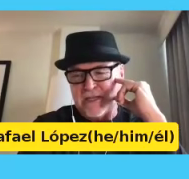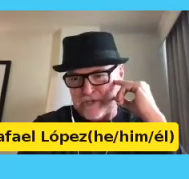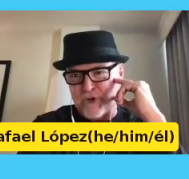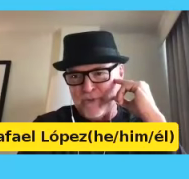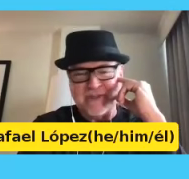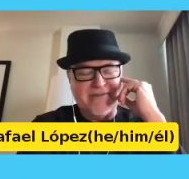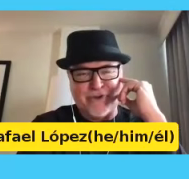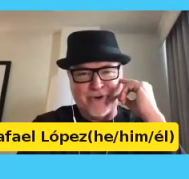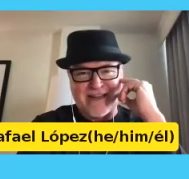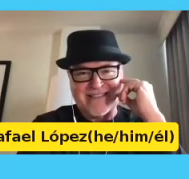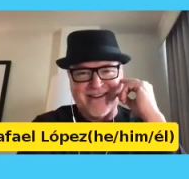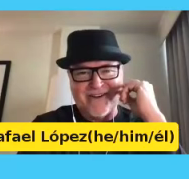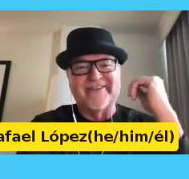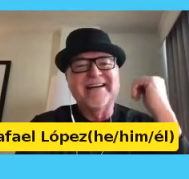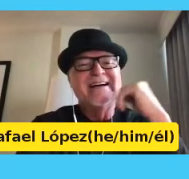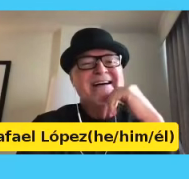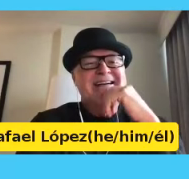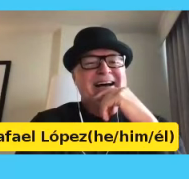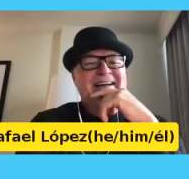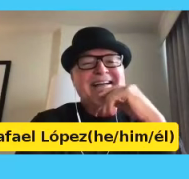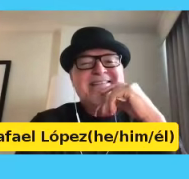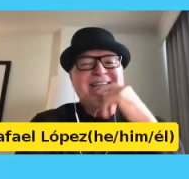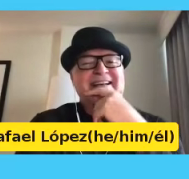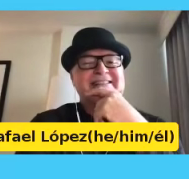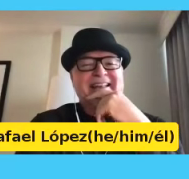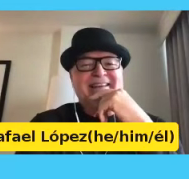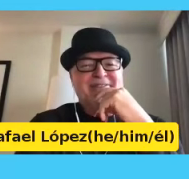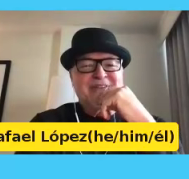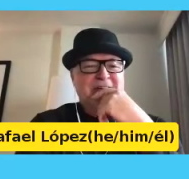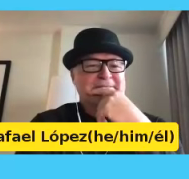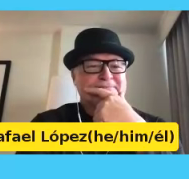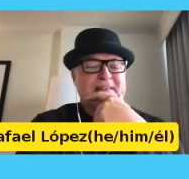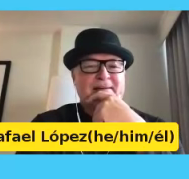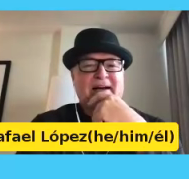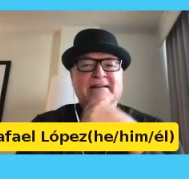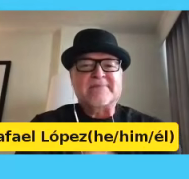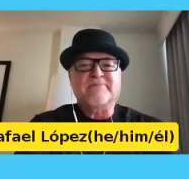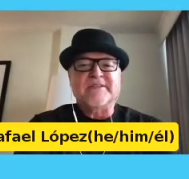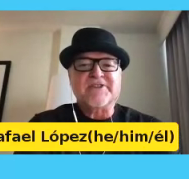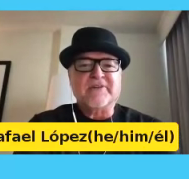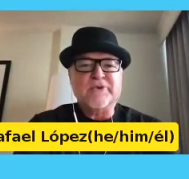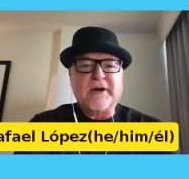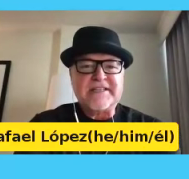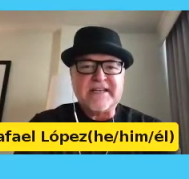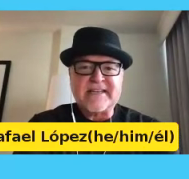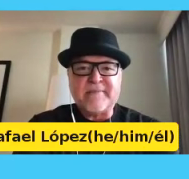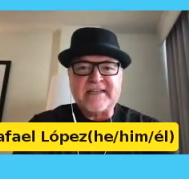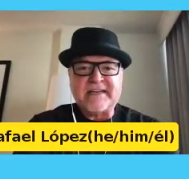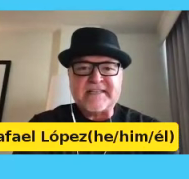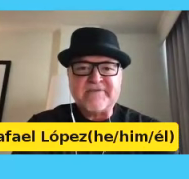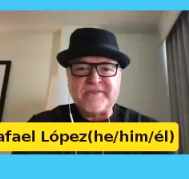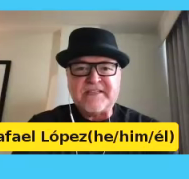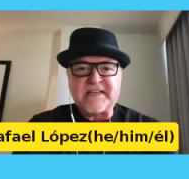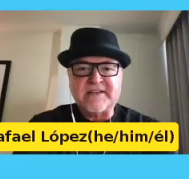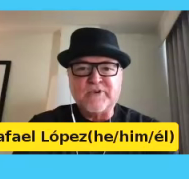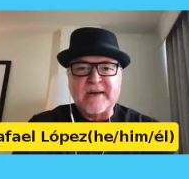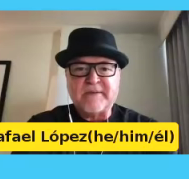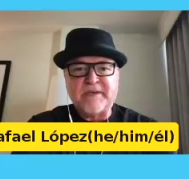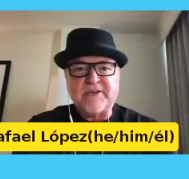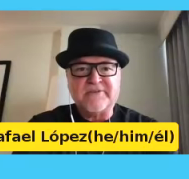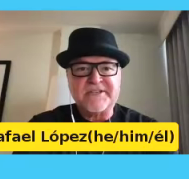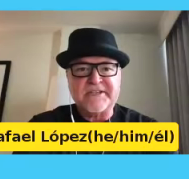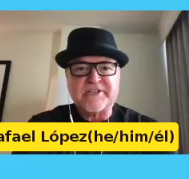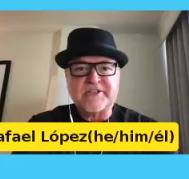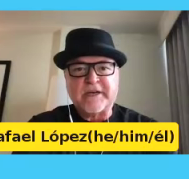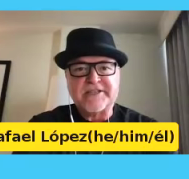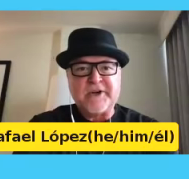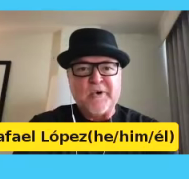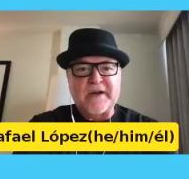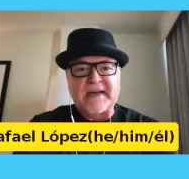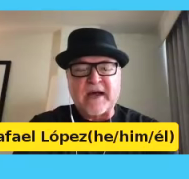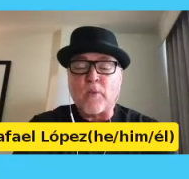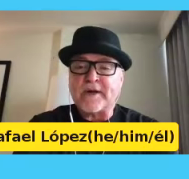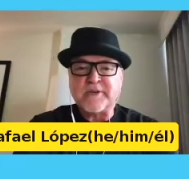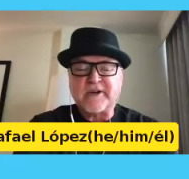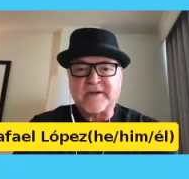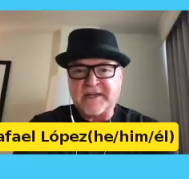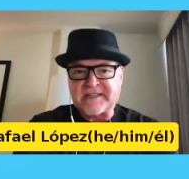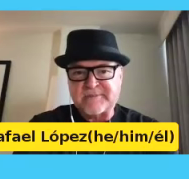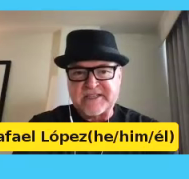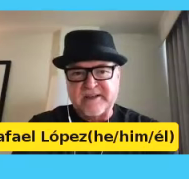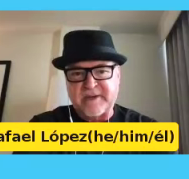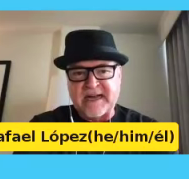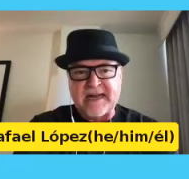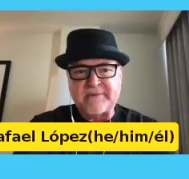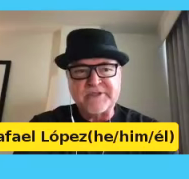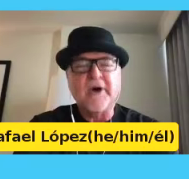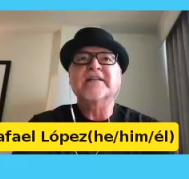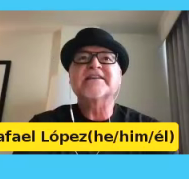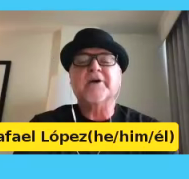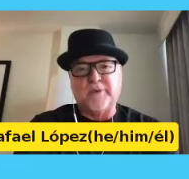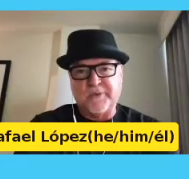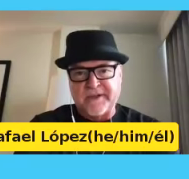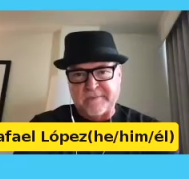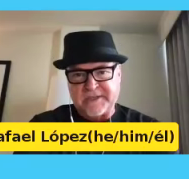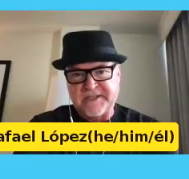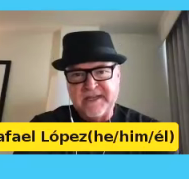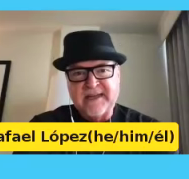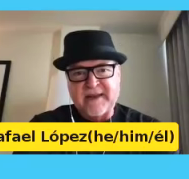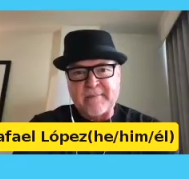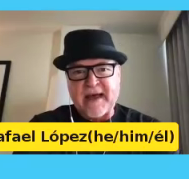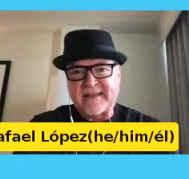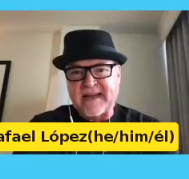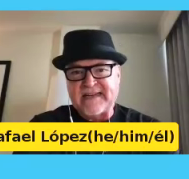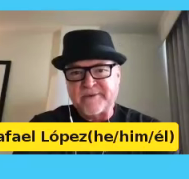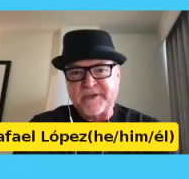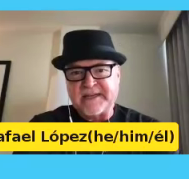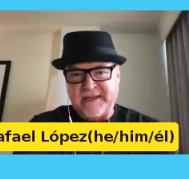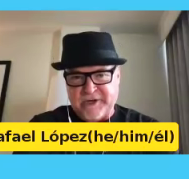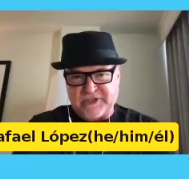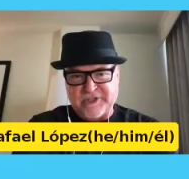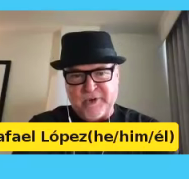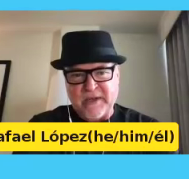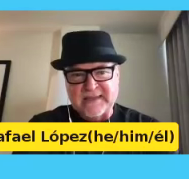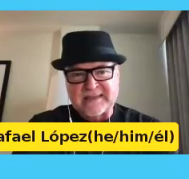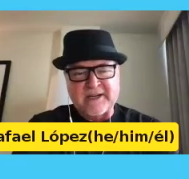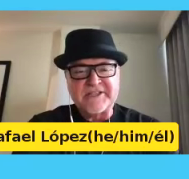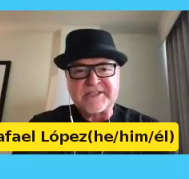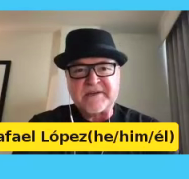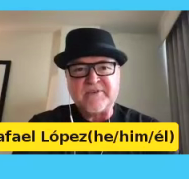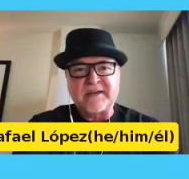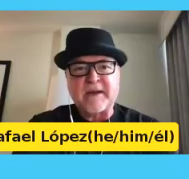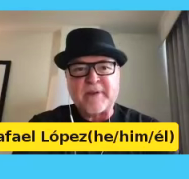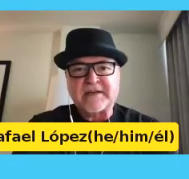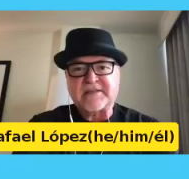was no middle class, there were either rich people or poor people. Artists like Diego Riverra or others where they represent the muralists of the time. Next picture. And I'm also surrounding by color. Lots of color. That easy are the colors of Mexico that you see everyday.